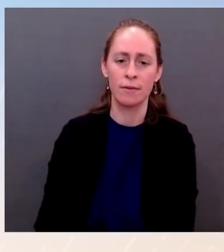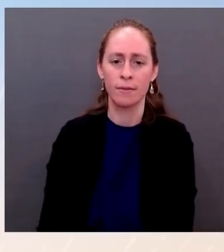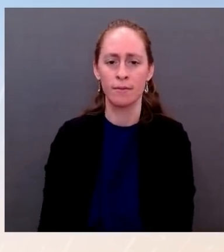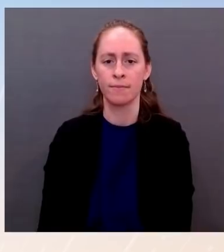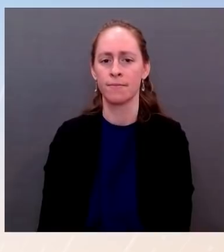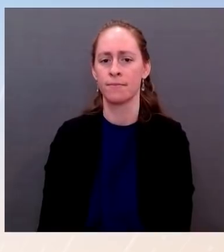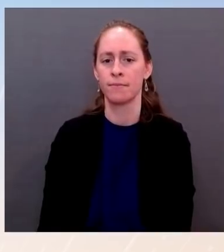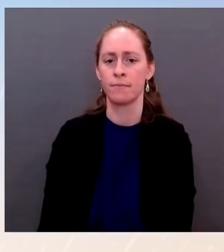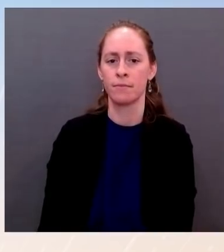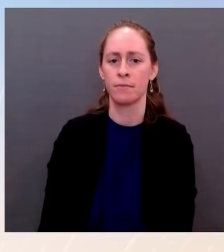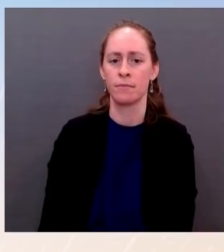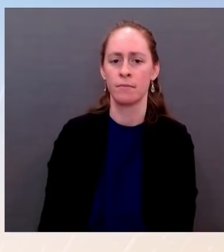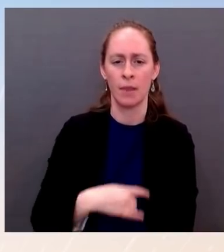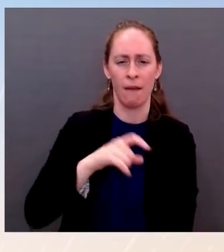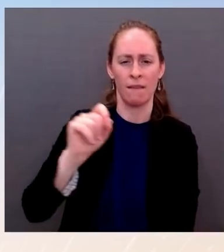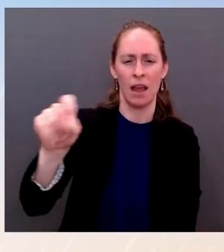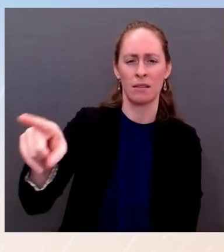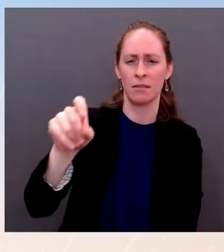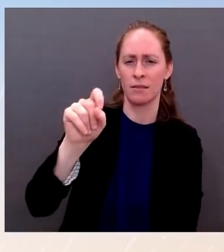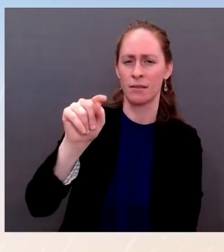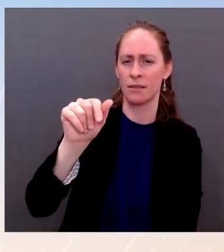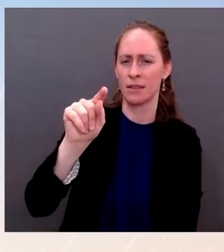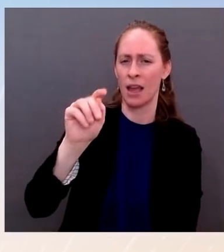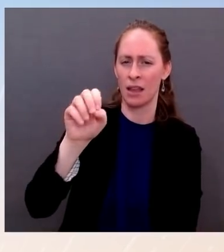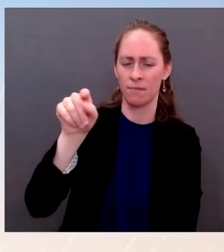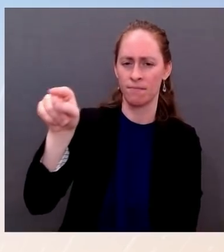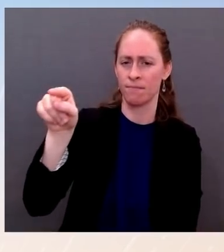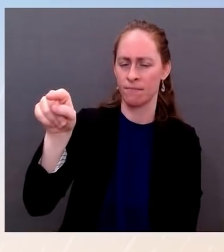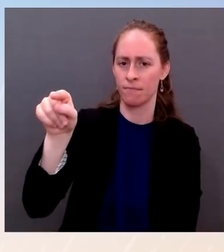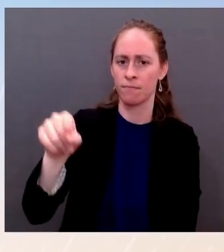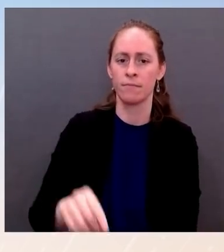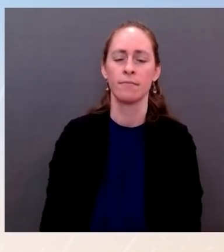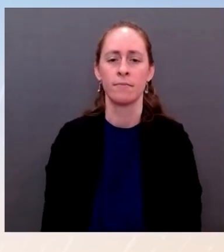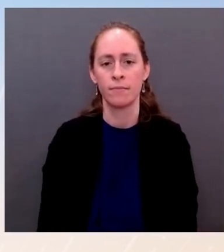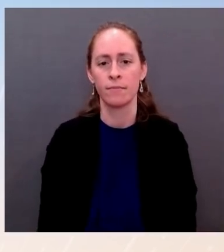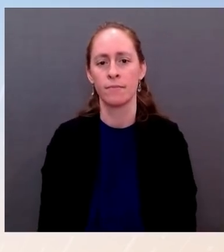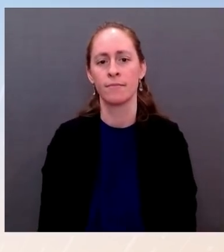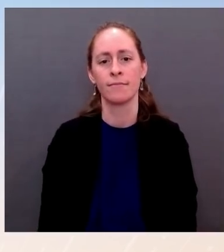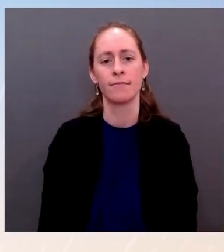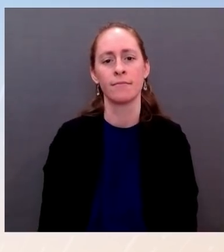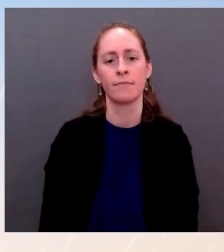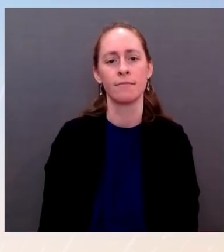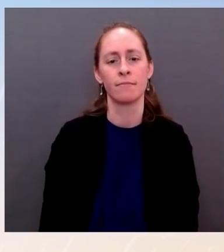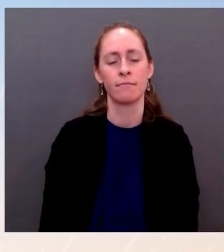that means they depart the country, but I can certainly check with them and get you more details on that.